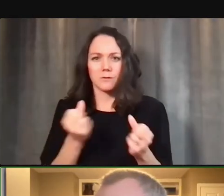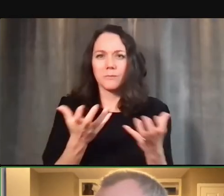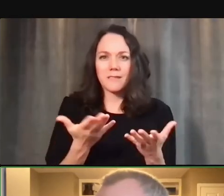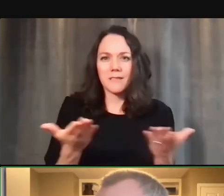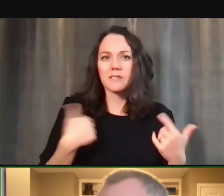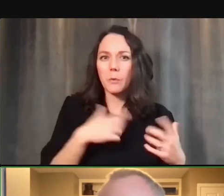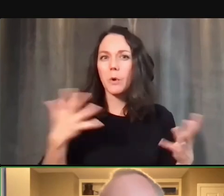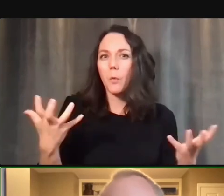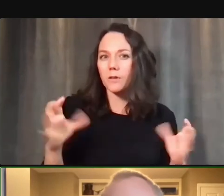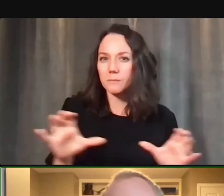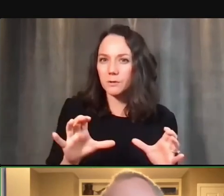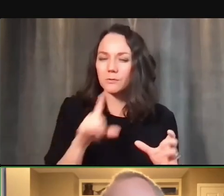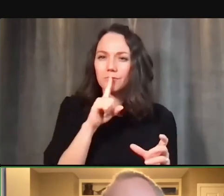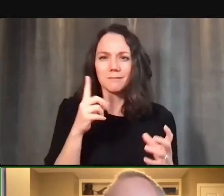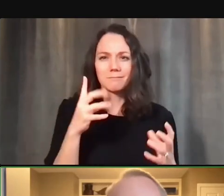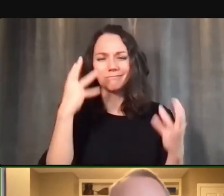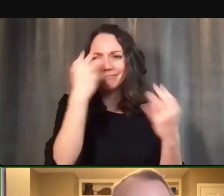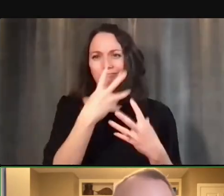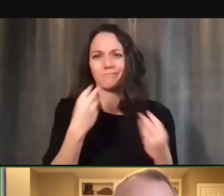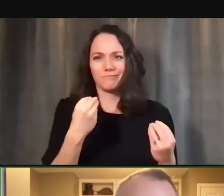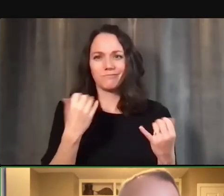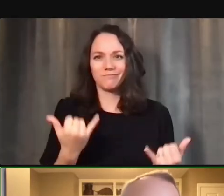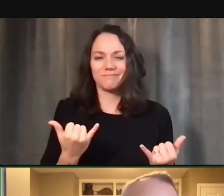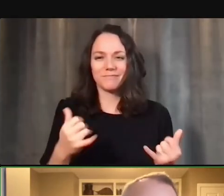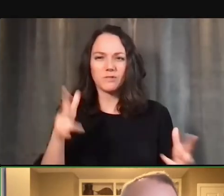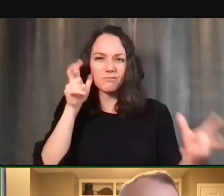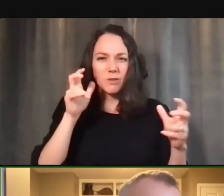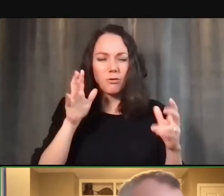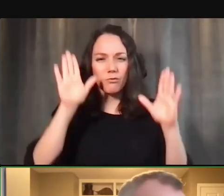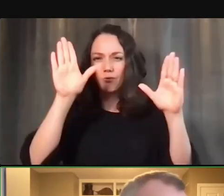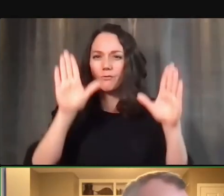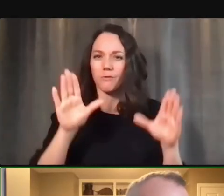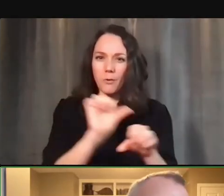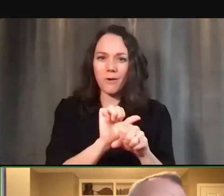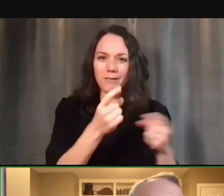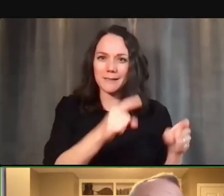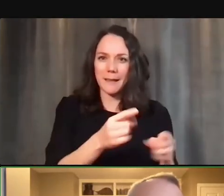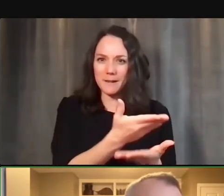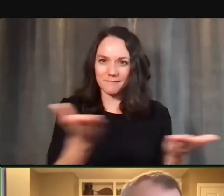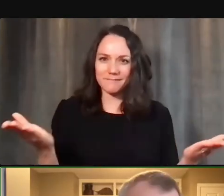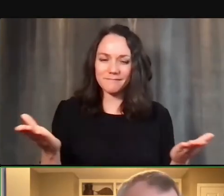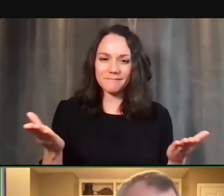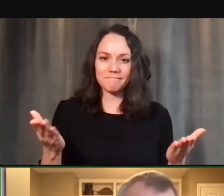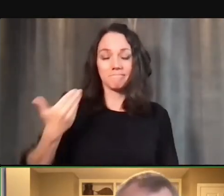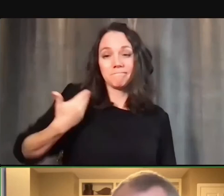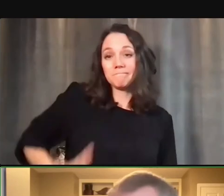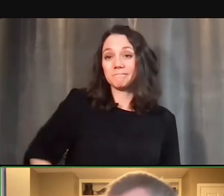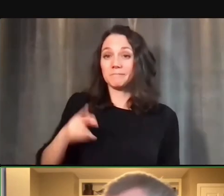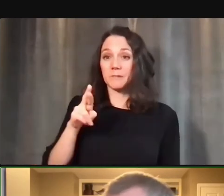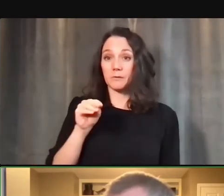It's really lovely for me to hear all the great work that's being done. My name is Ross Laird.